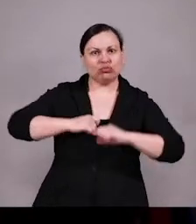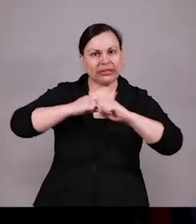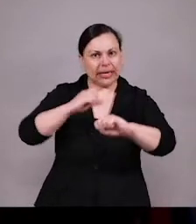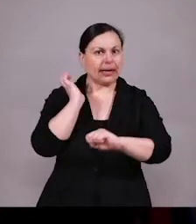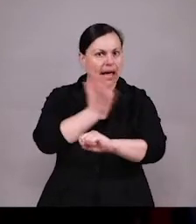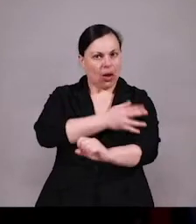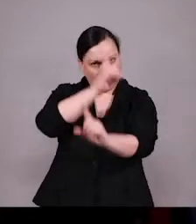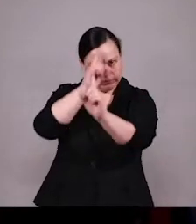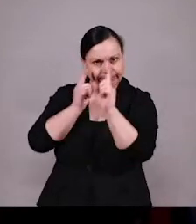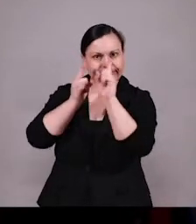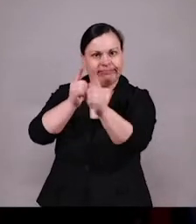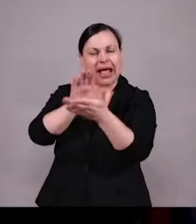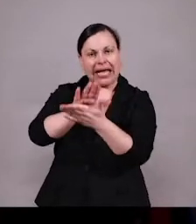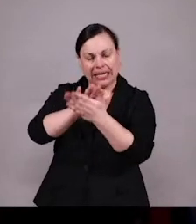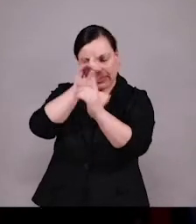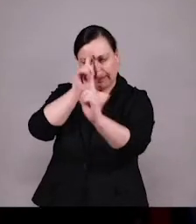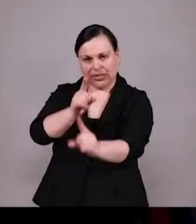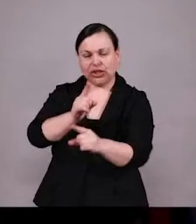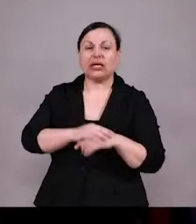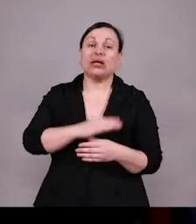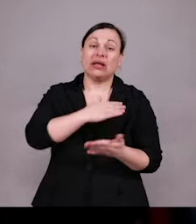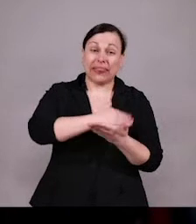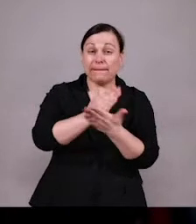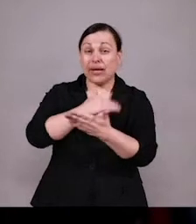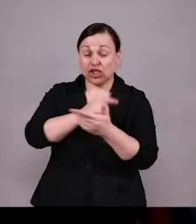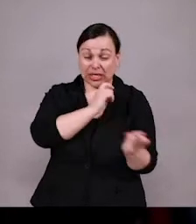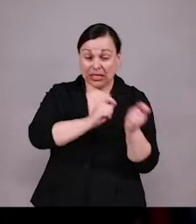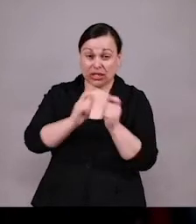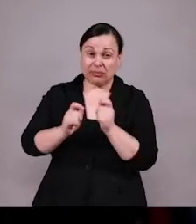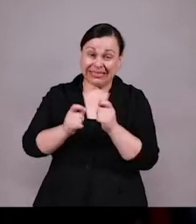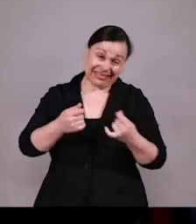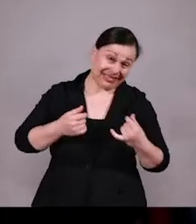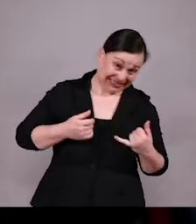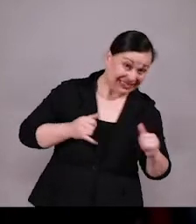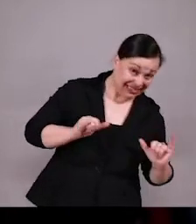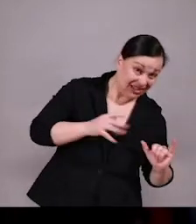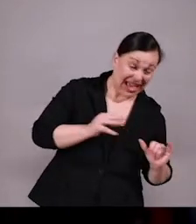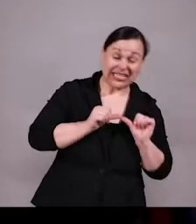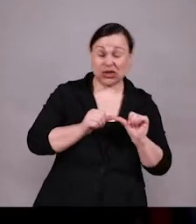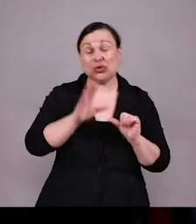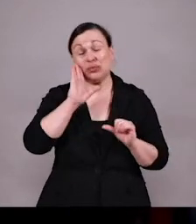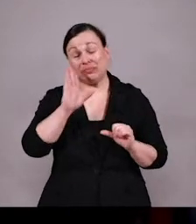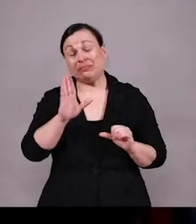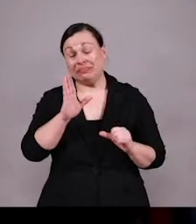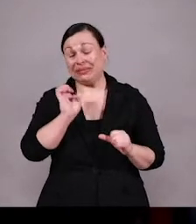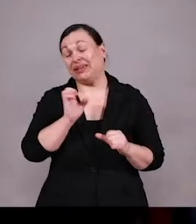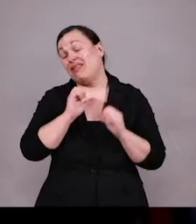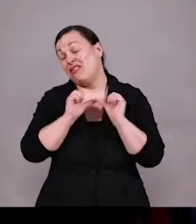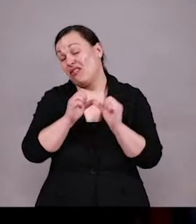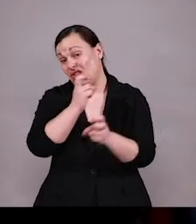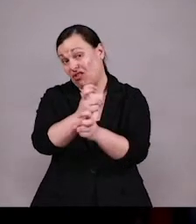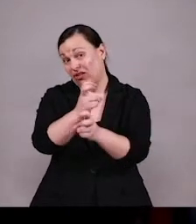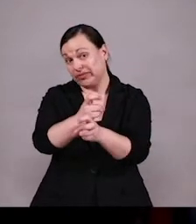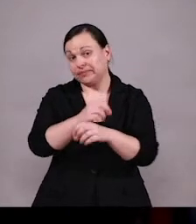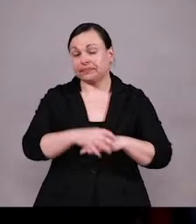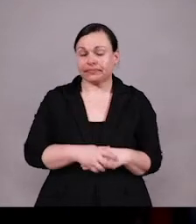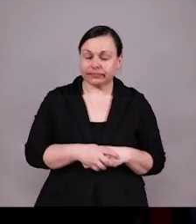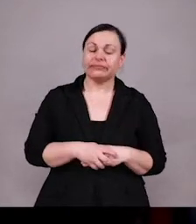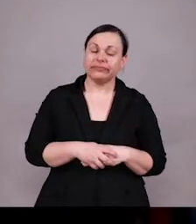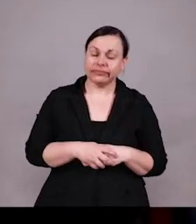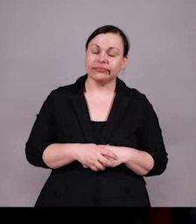These budget adjustments were, and remain, hard. Given the current economic outlook, it is likely